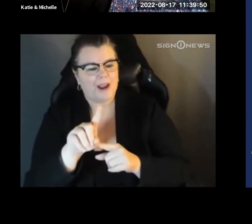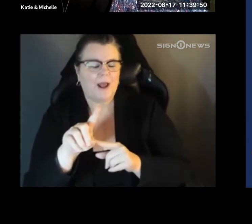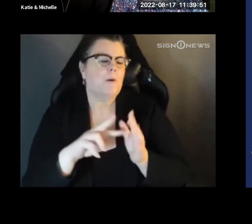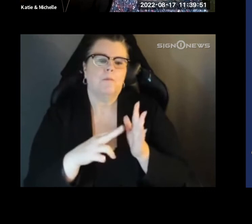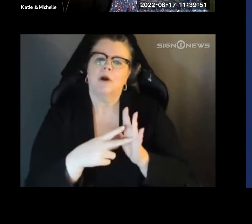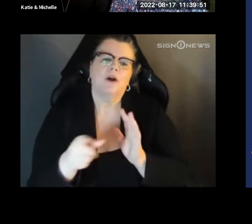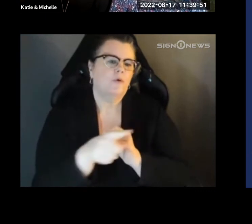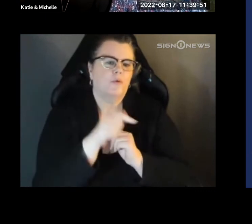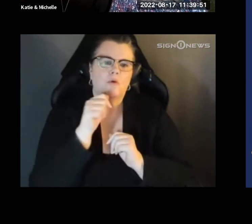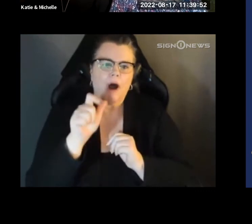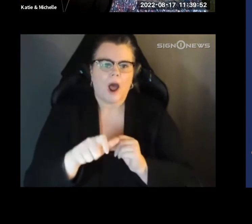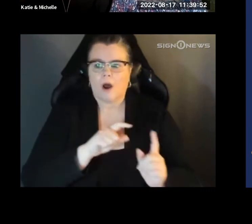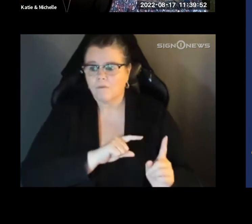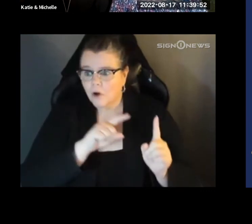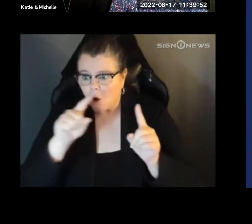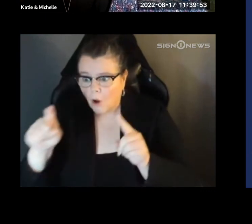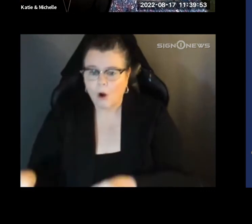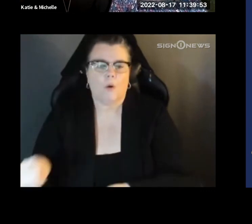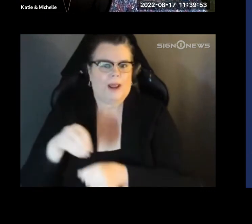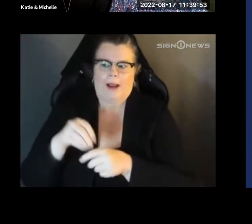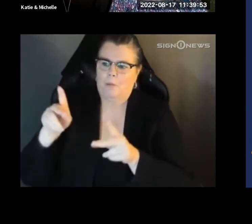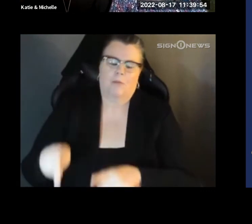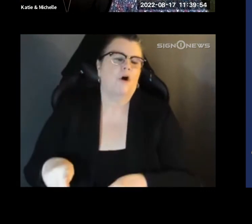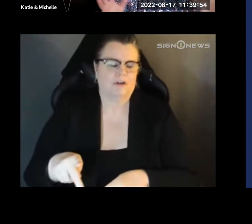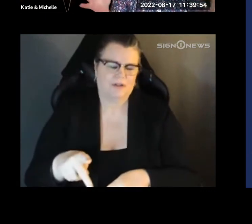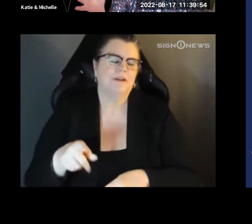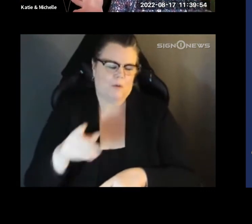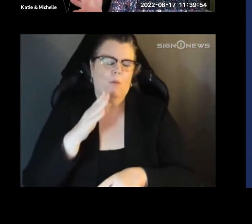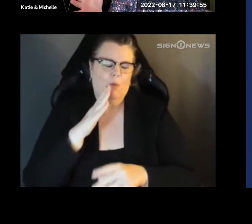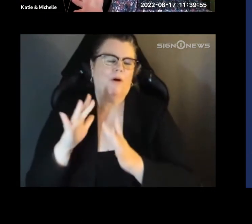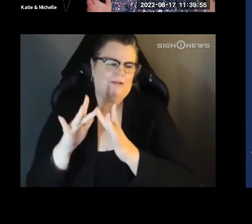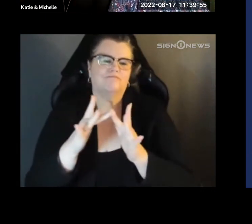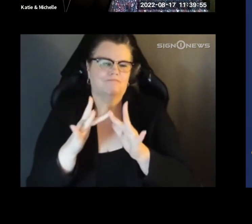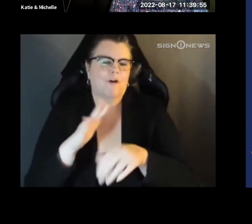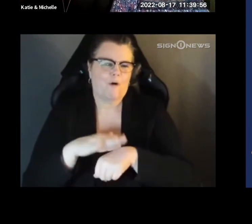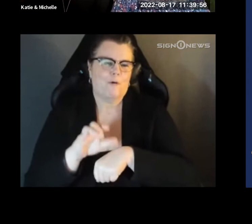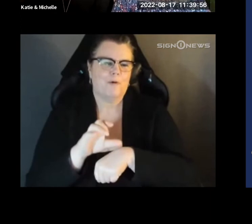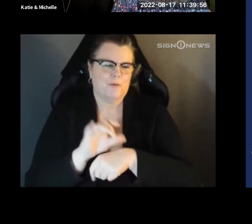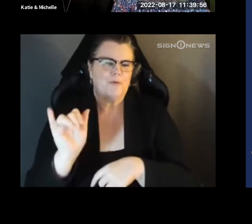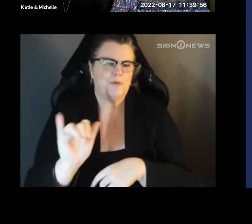also going to be available um on your computer so this would be something